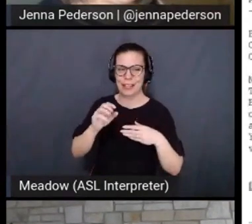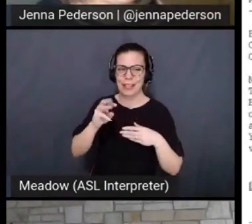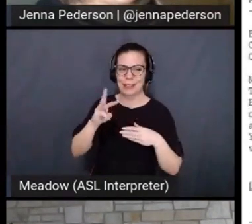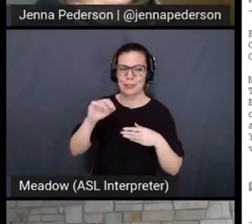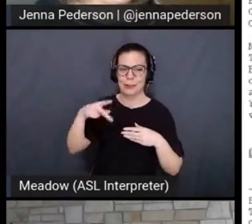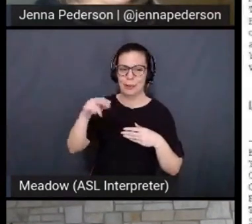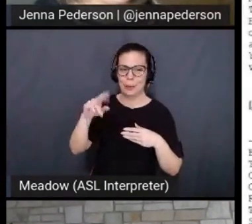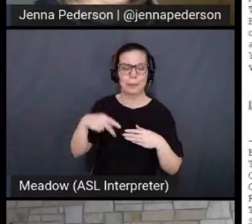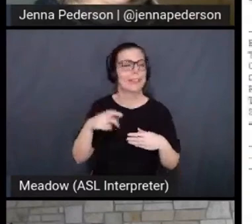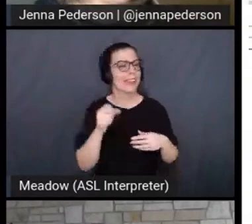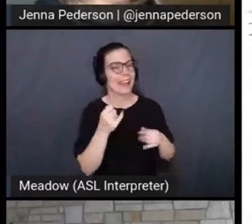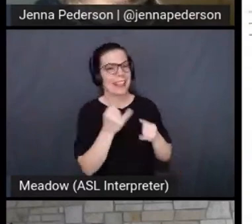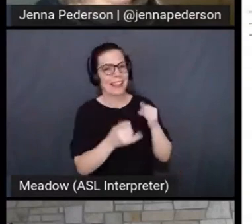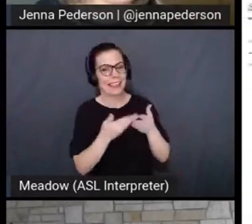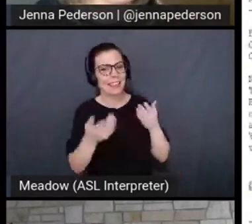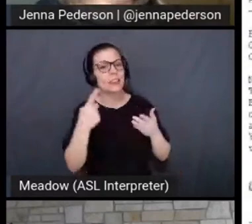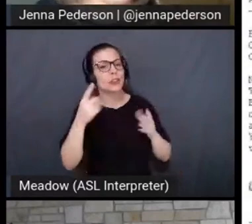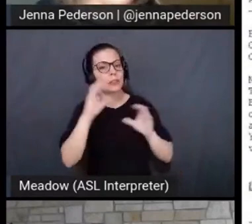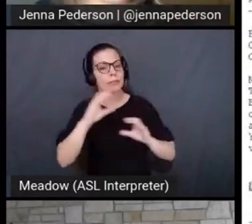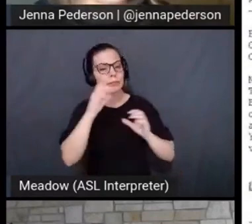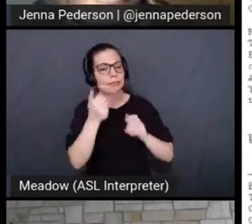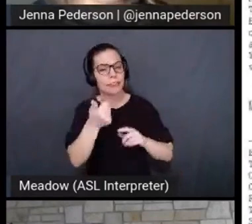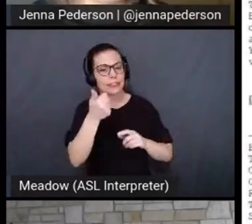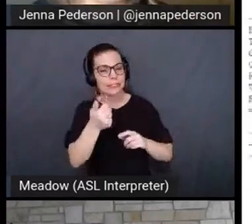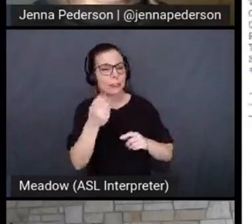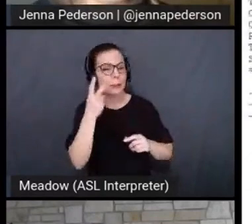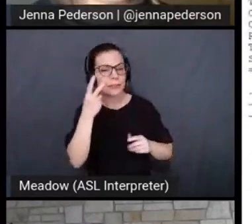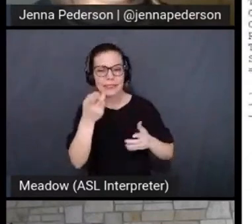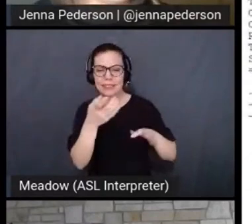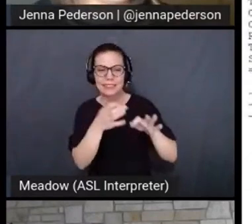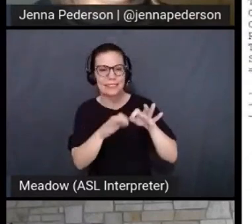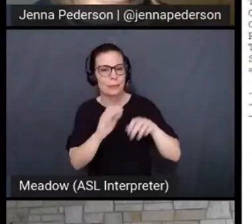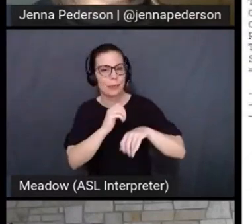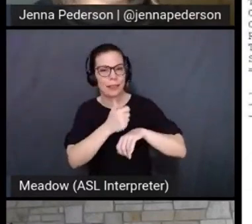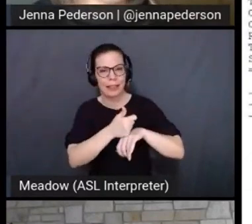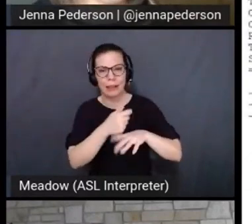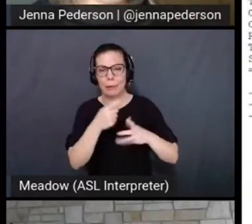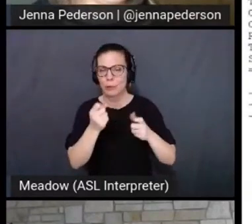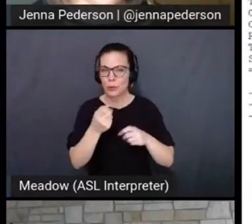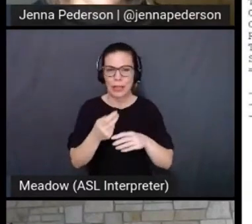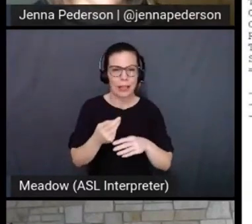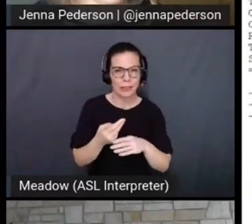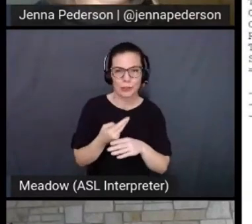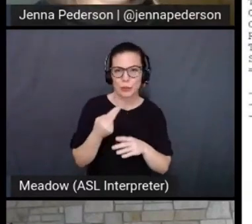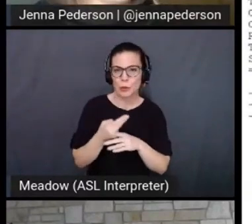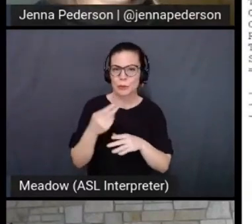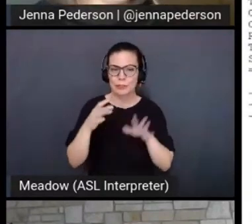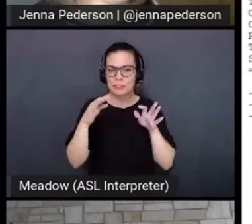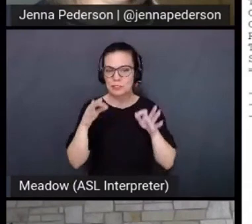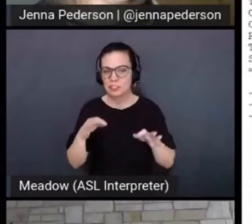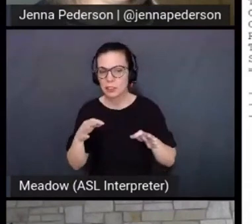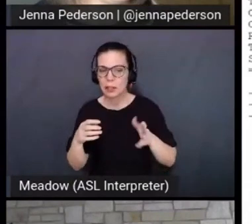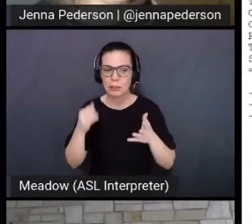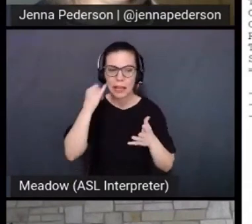is you can explore this yourself, but as you can see, there's a very simple layout that a customer can then use to determine if there are any things inside their app,